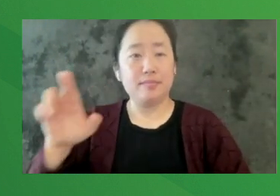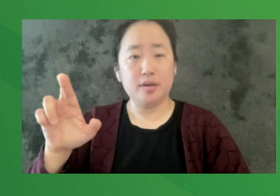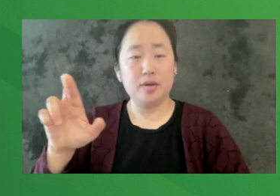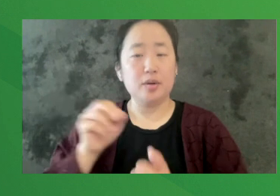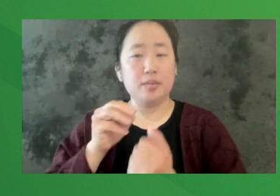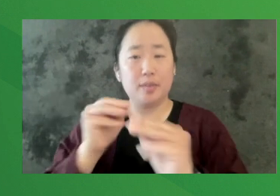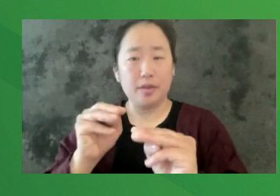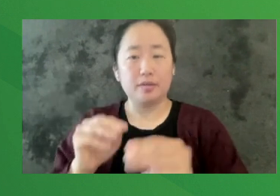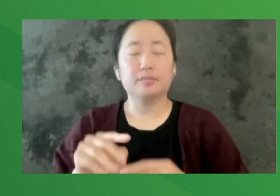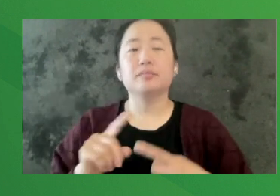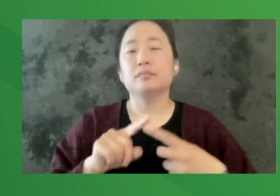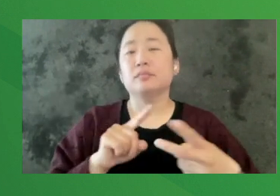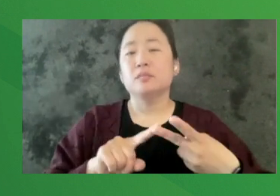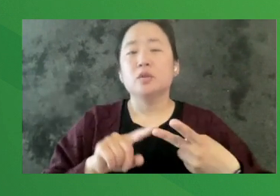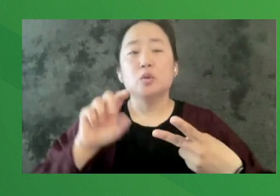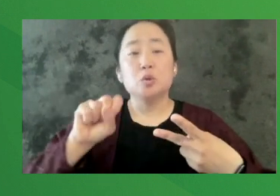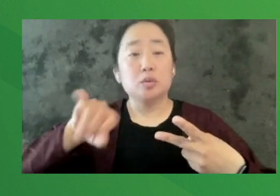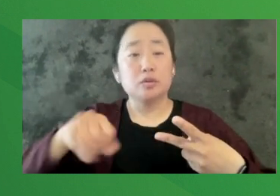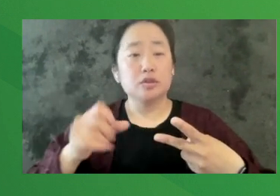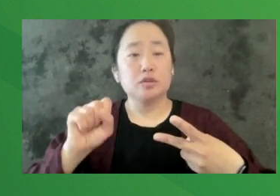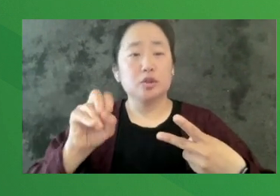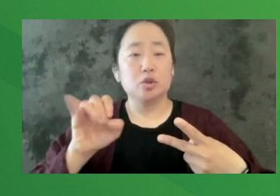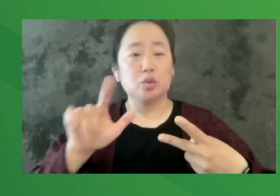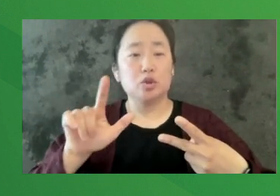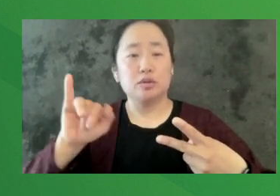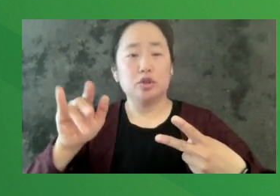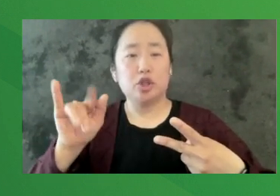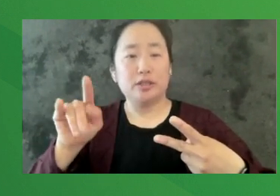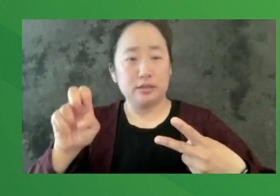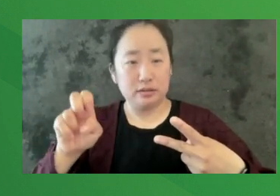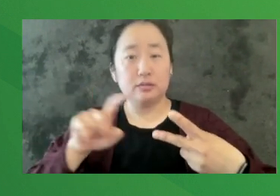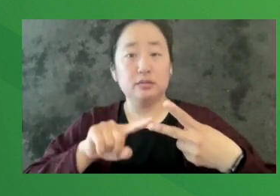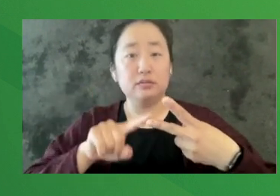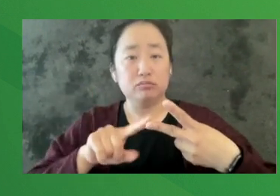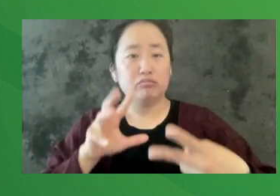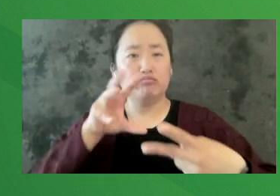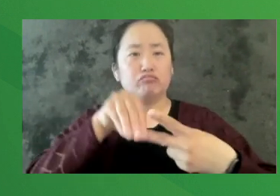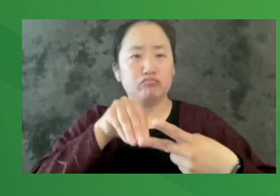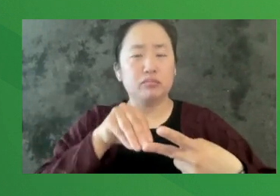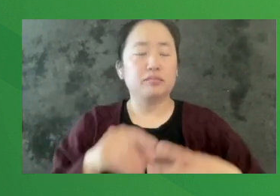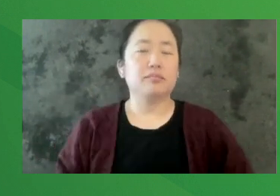and I believe Judy mentioned previously that when we think about environmental issues and we think